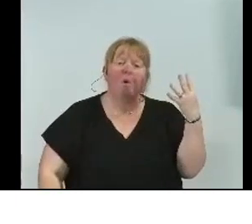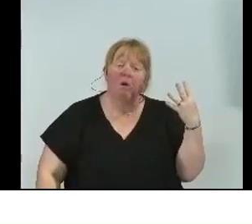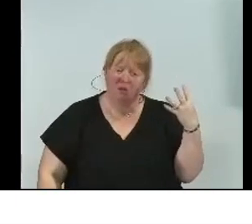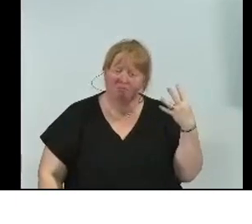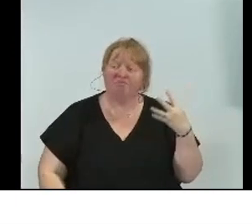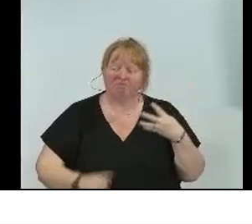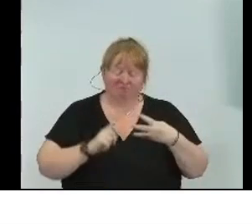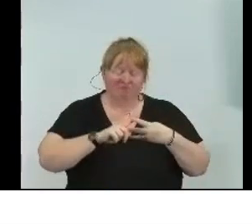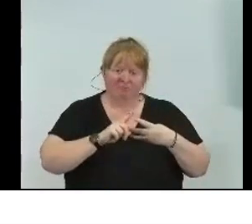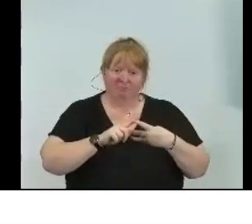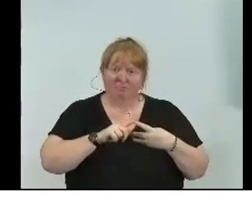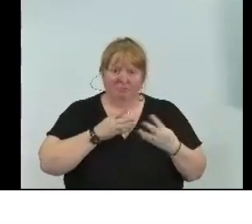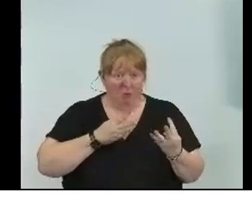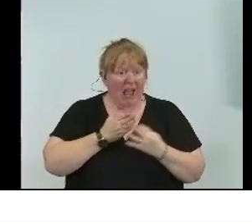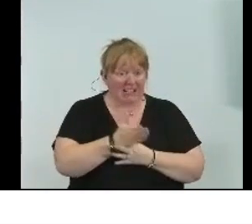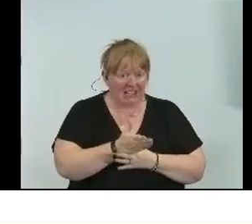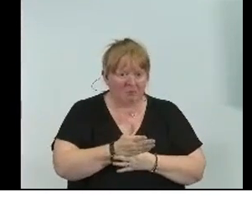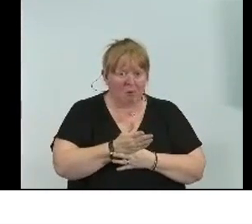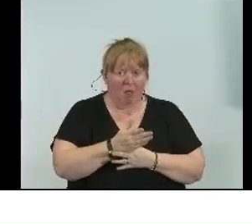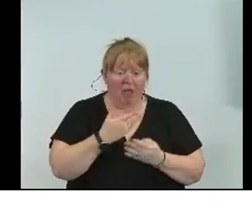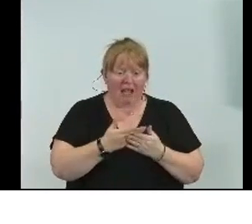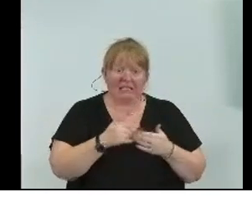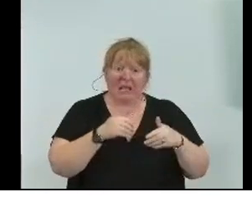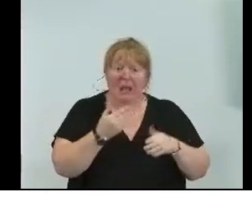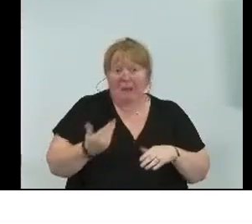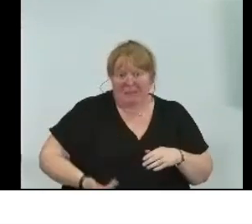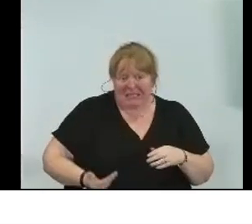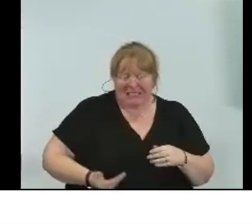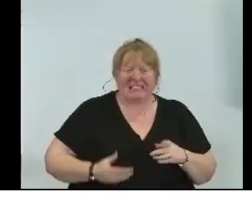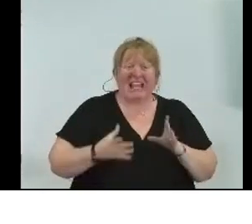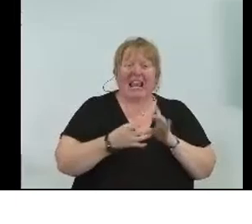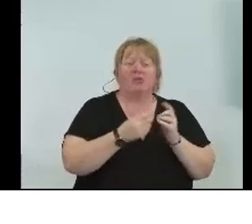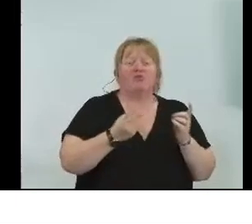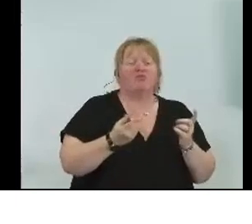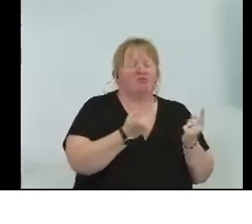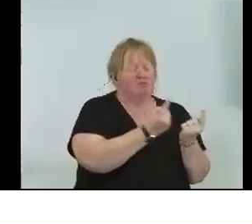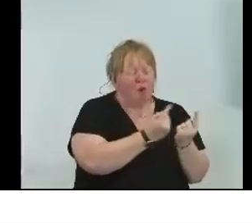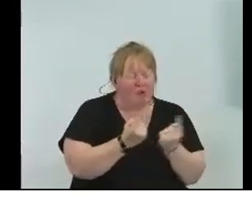to being more accessible as a business and they are around our products, our stores,